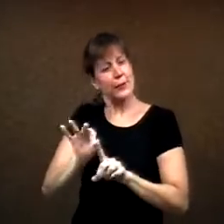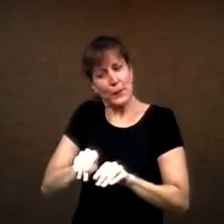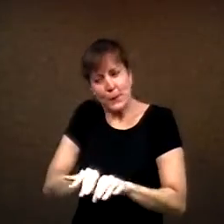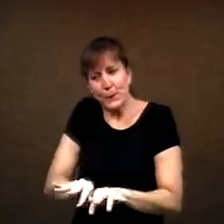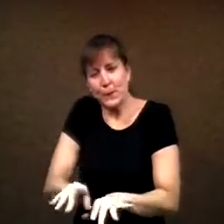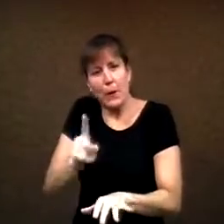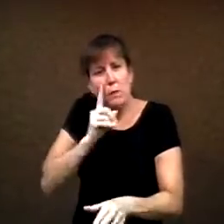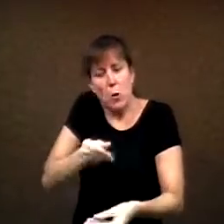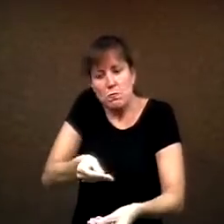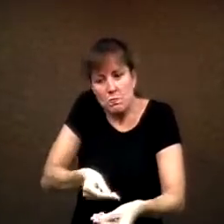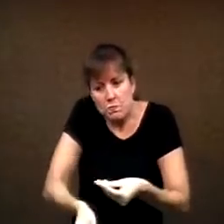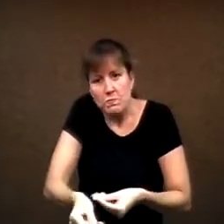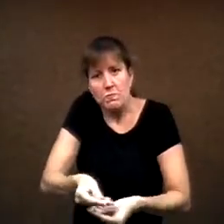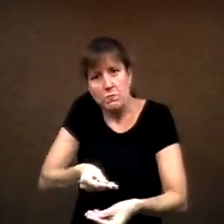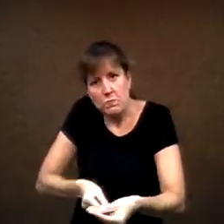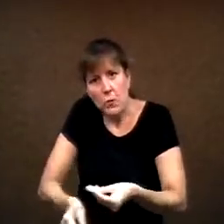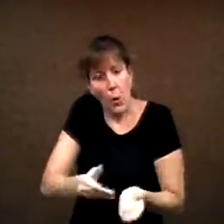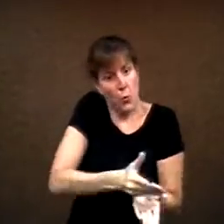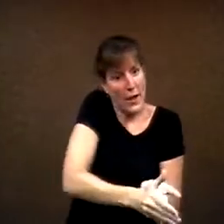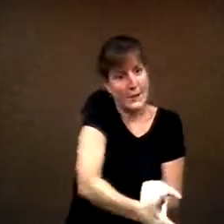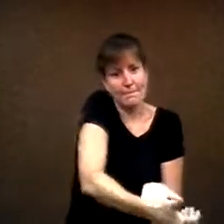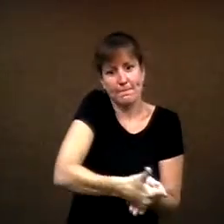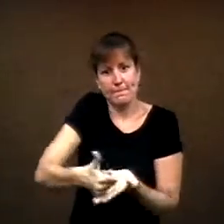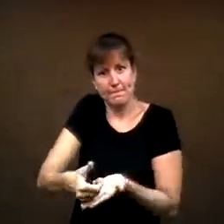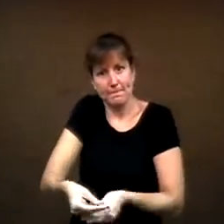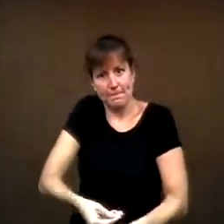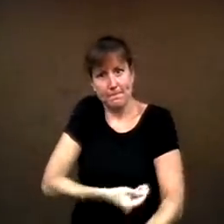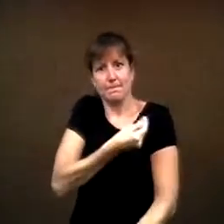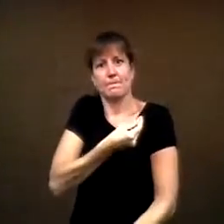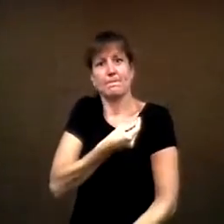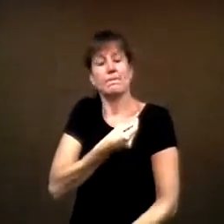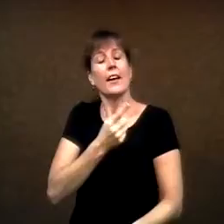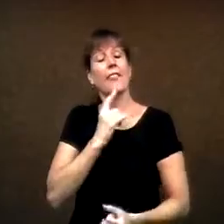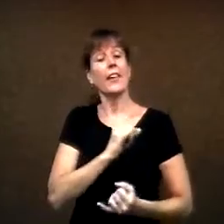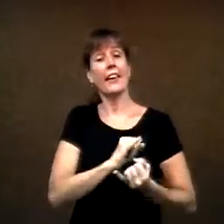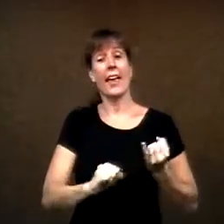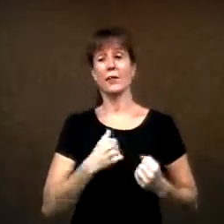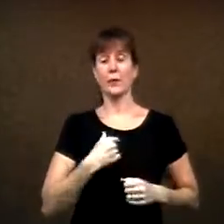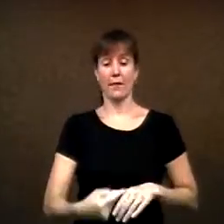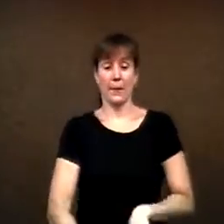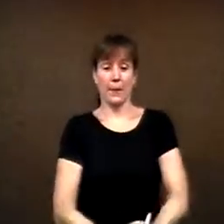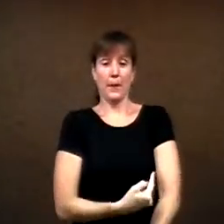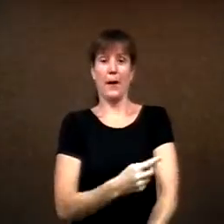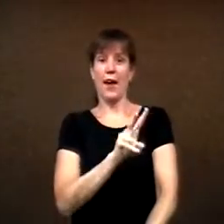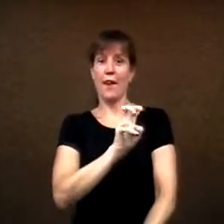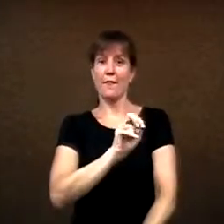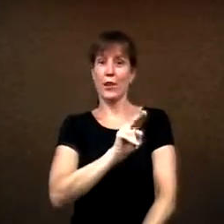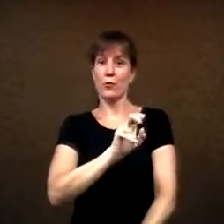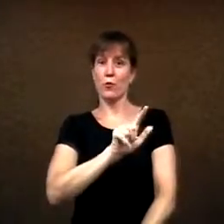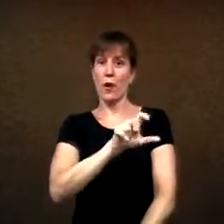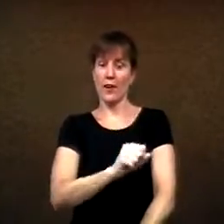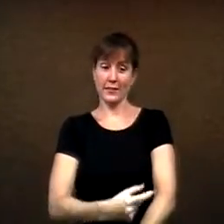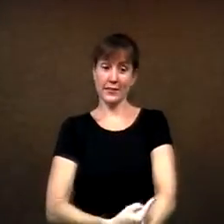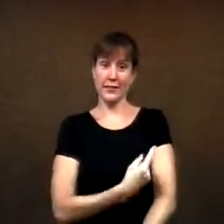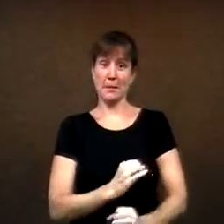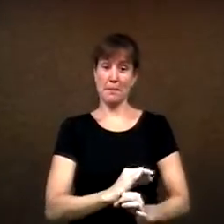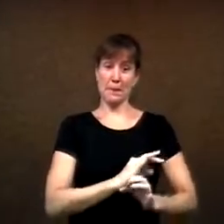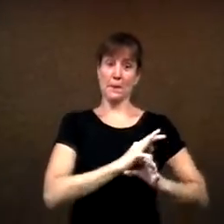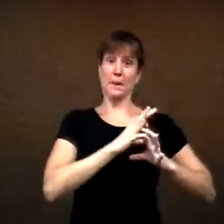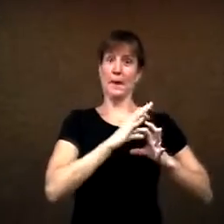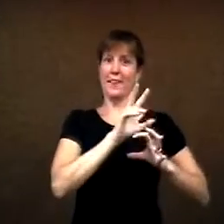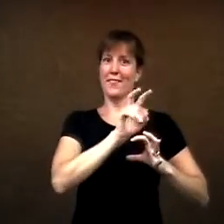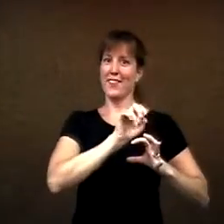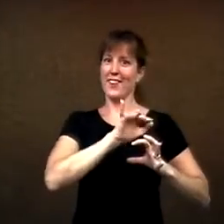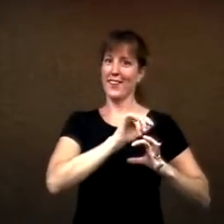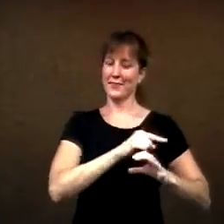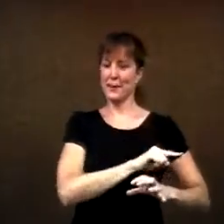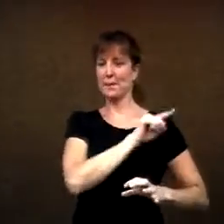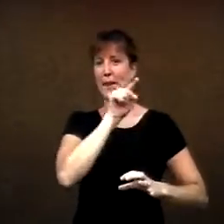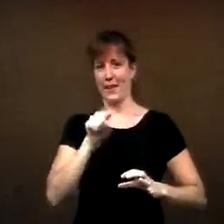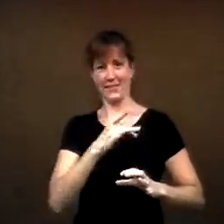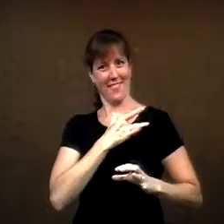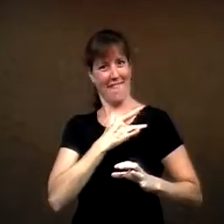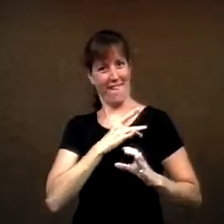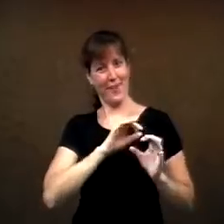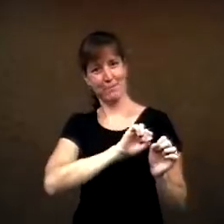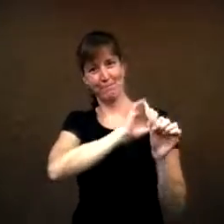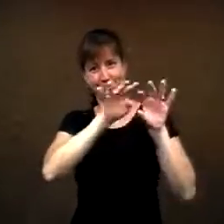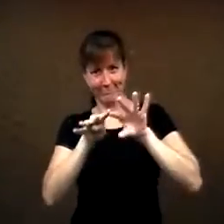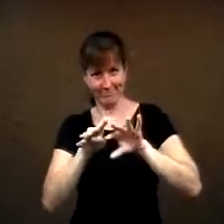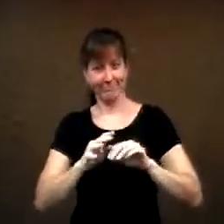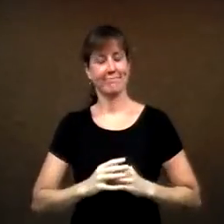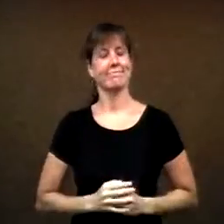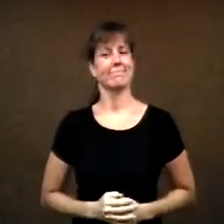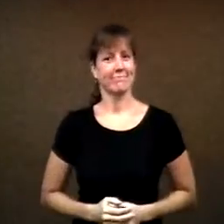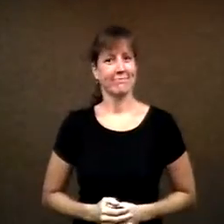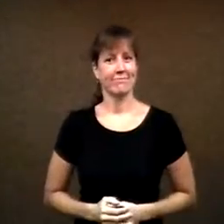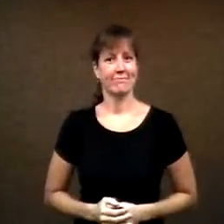And last but not least, we've got venules, which become veins, that carry blood, back up to the heart.